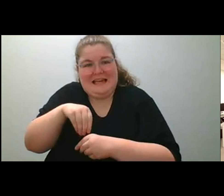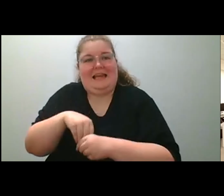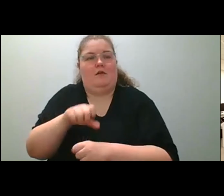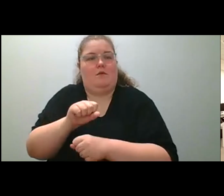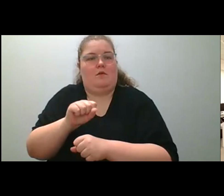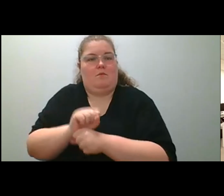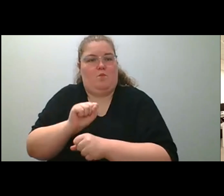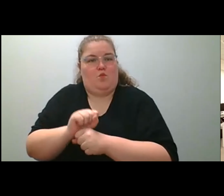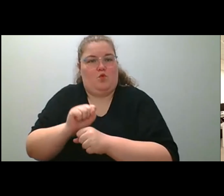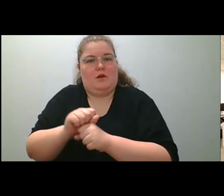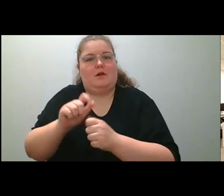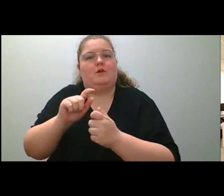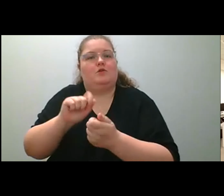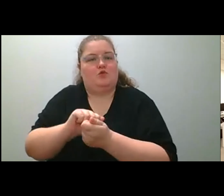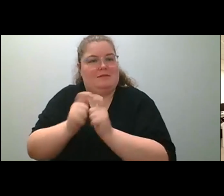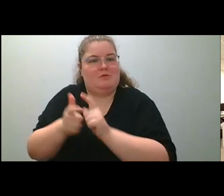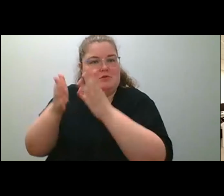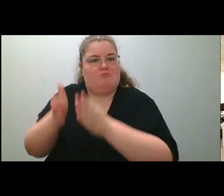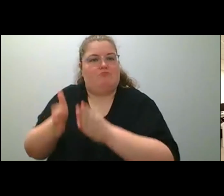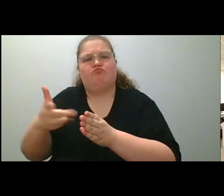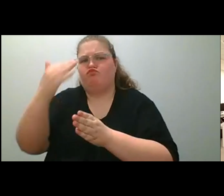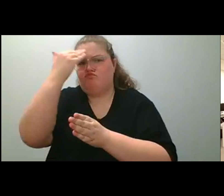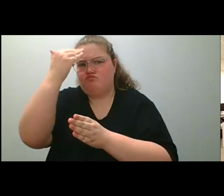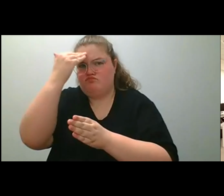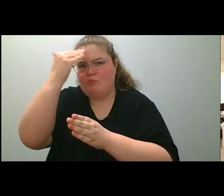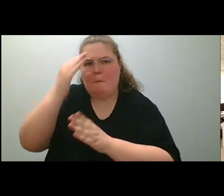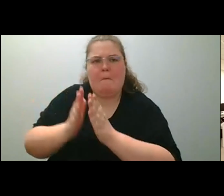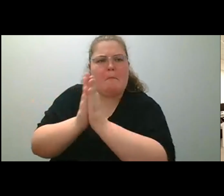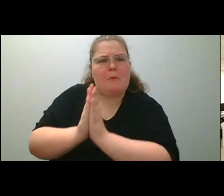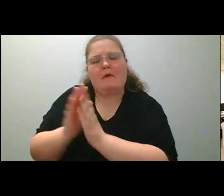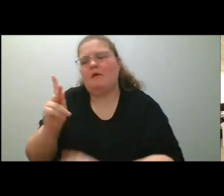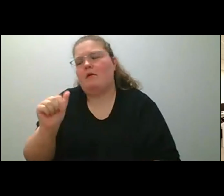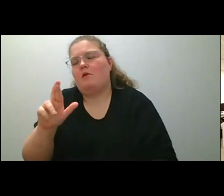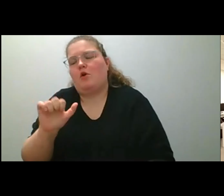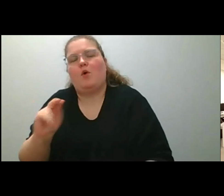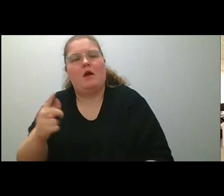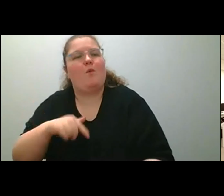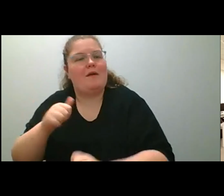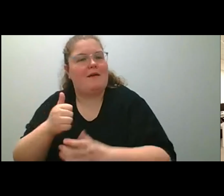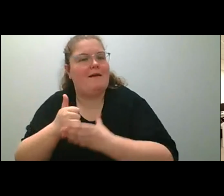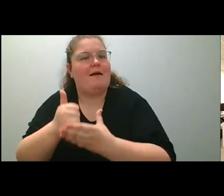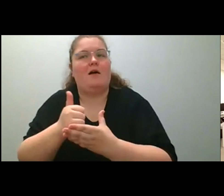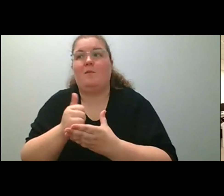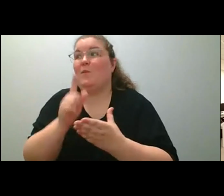And so we can help answer questions around those and really any other languages with our linguist help.